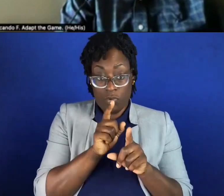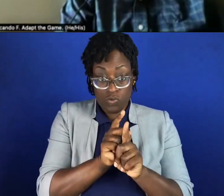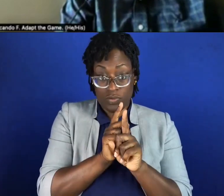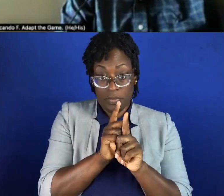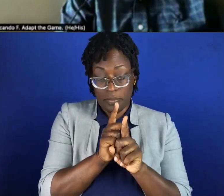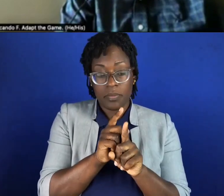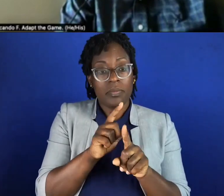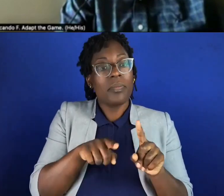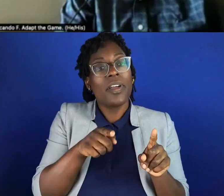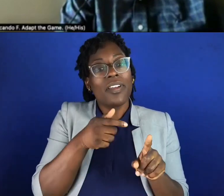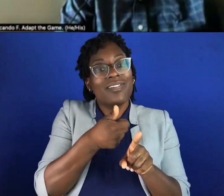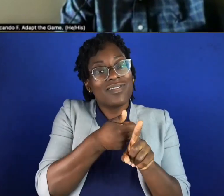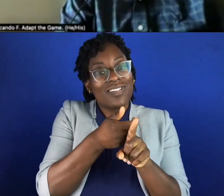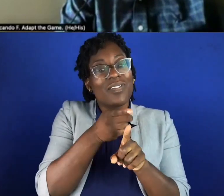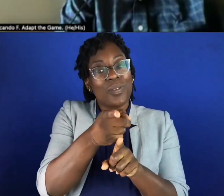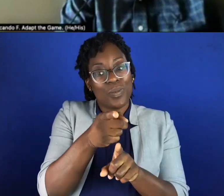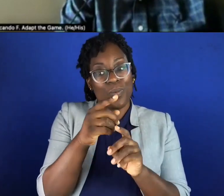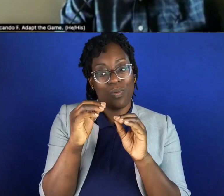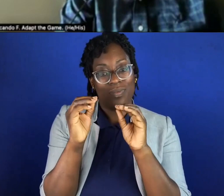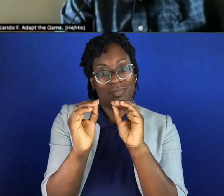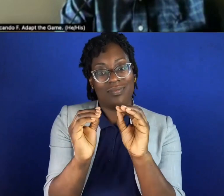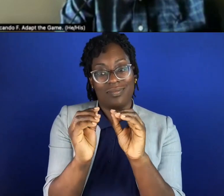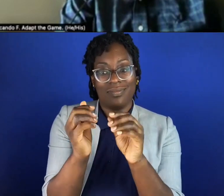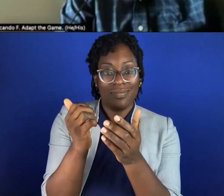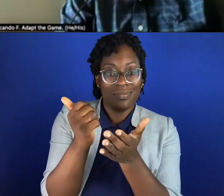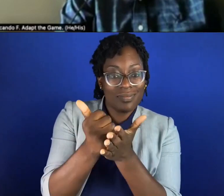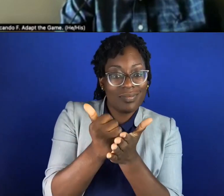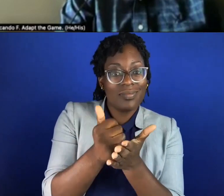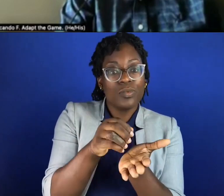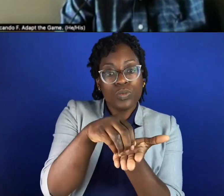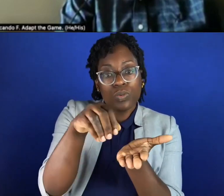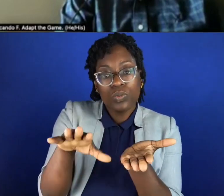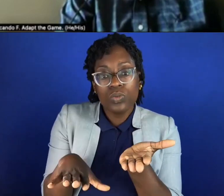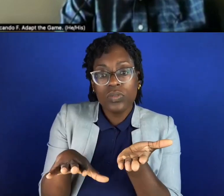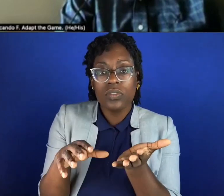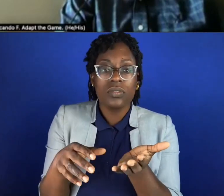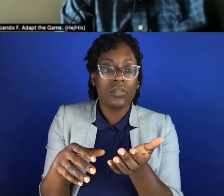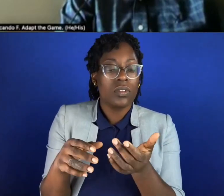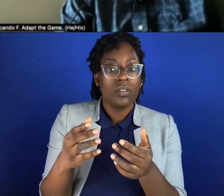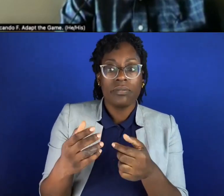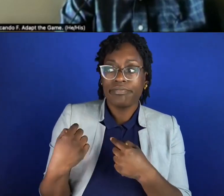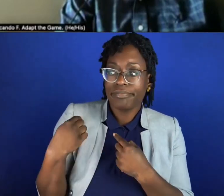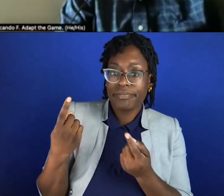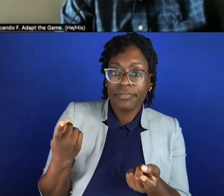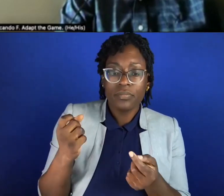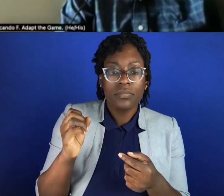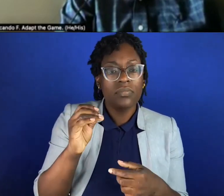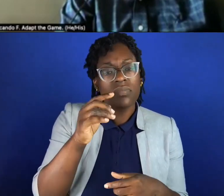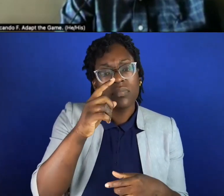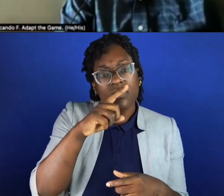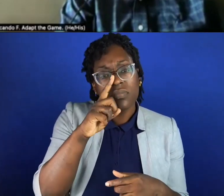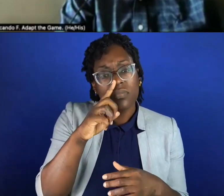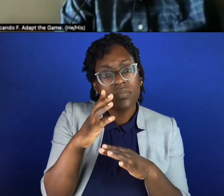whether they are past or current. Can you share a little bit about how that relationship